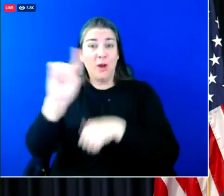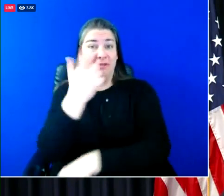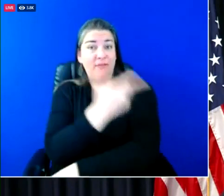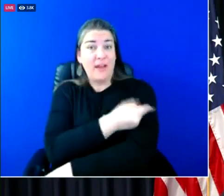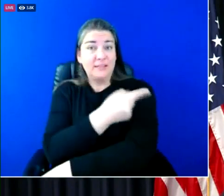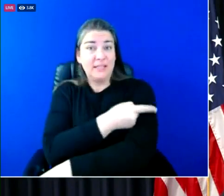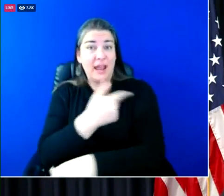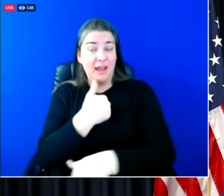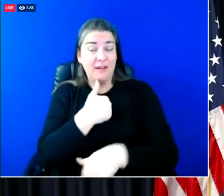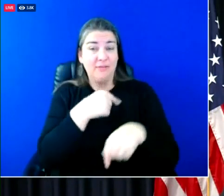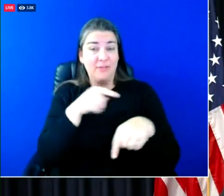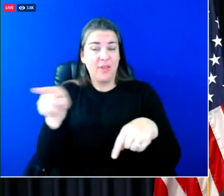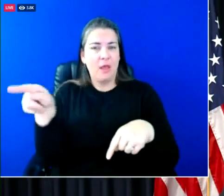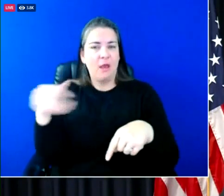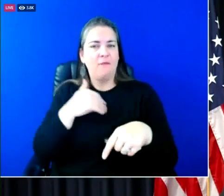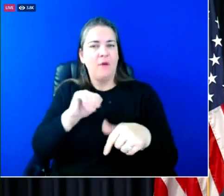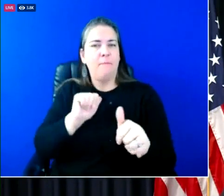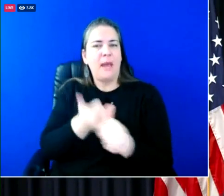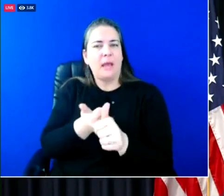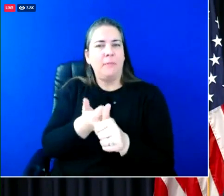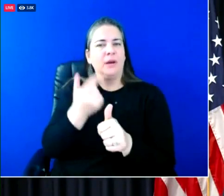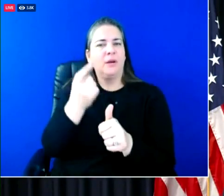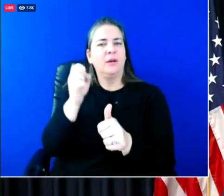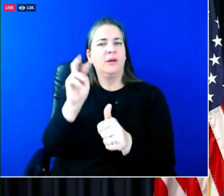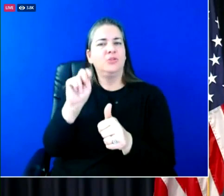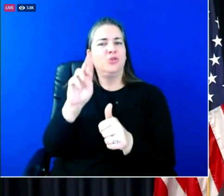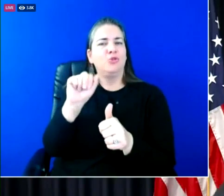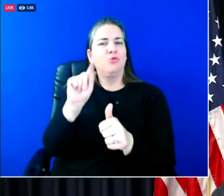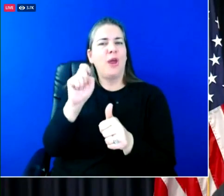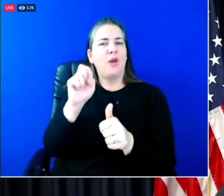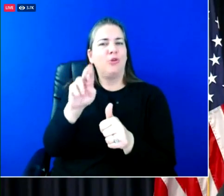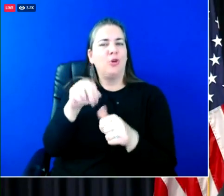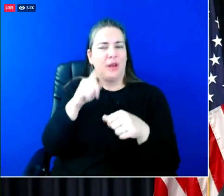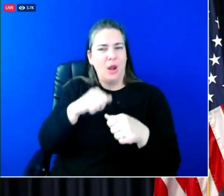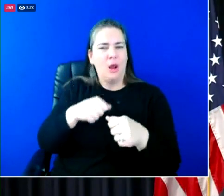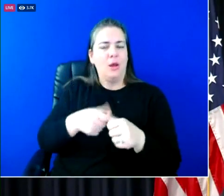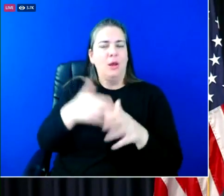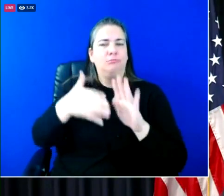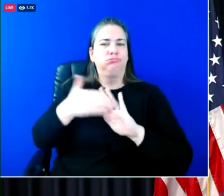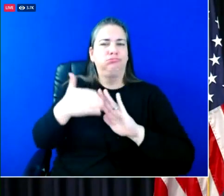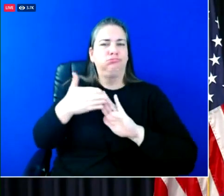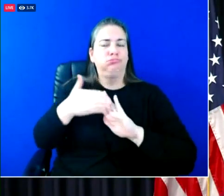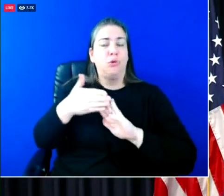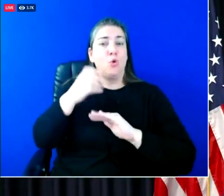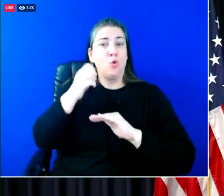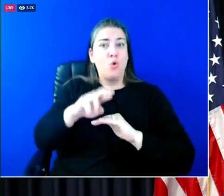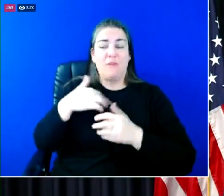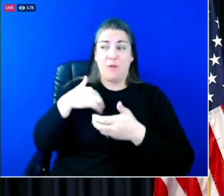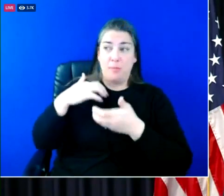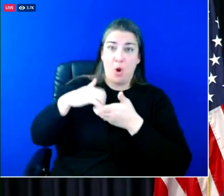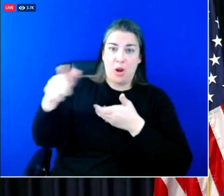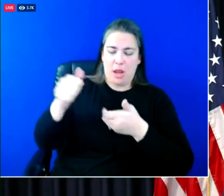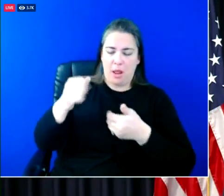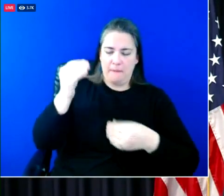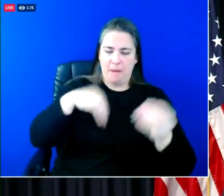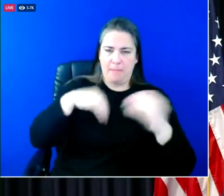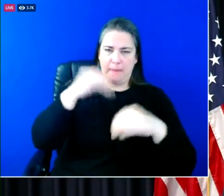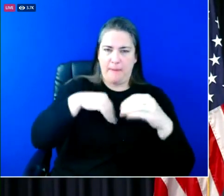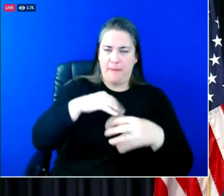that is on site that's ready to go on or they have a partner who they can immediately pack it up and provide it to. And so we've been working that